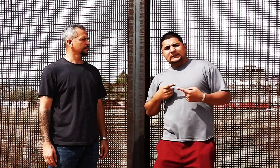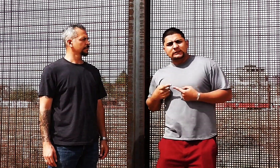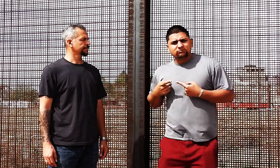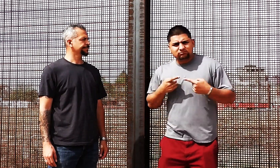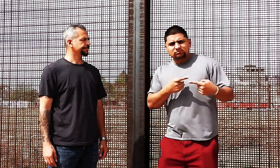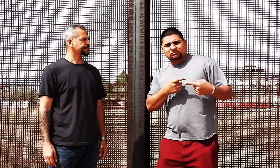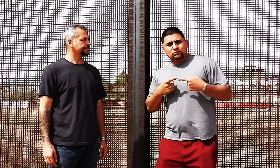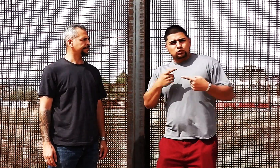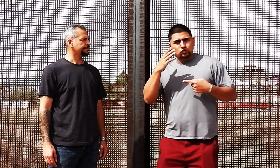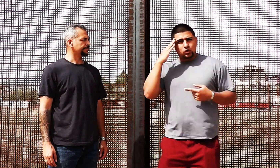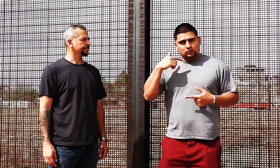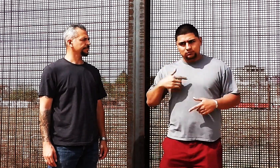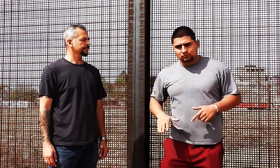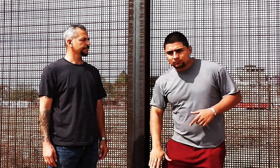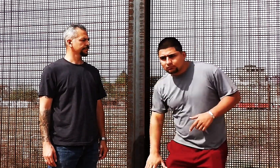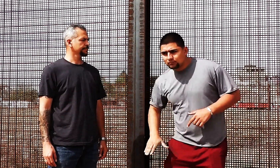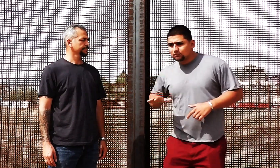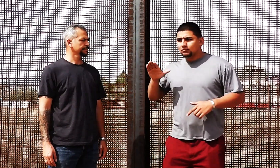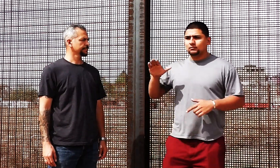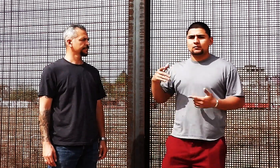So, I am struggling with that growing up.